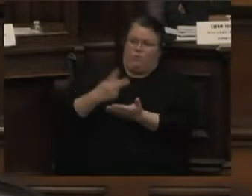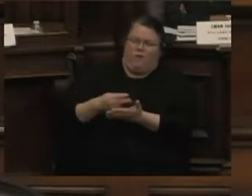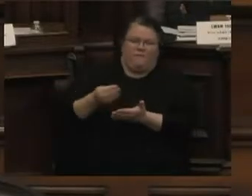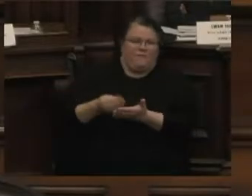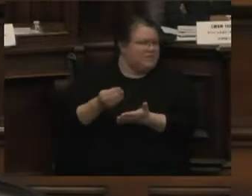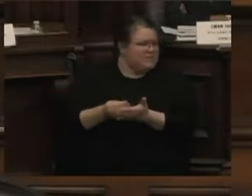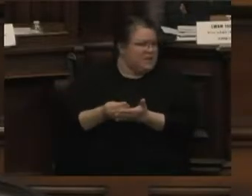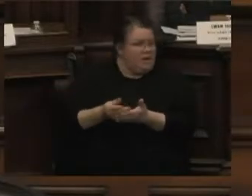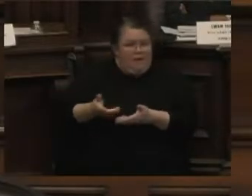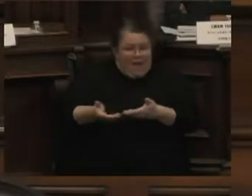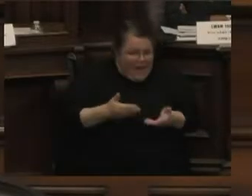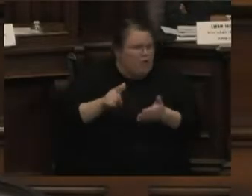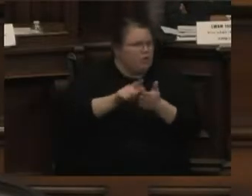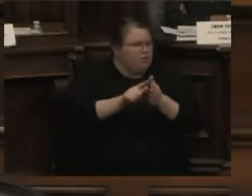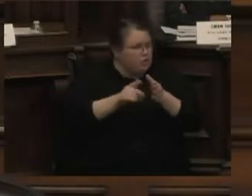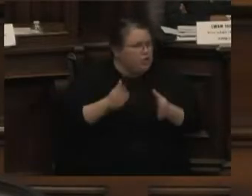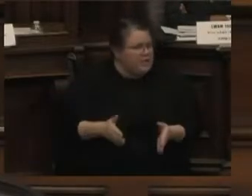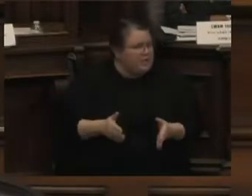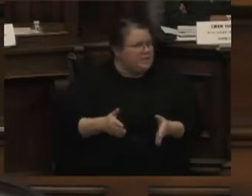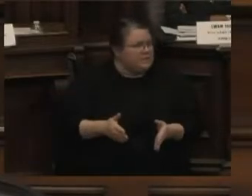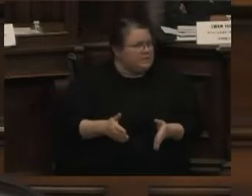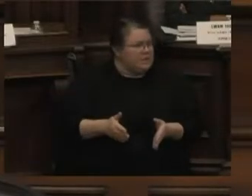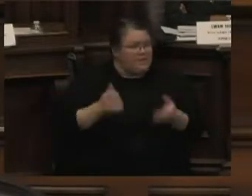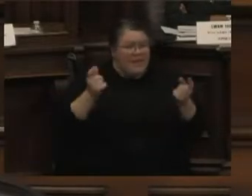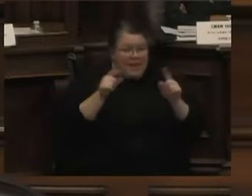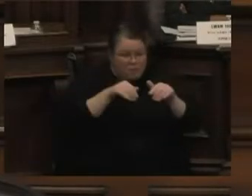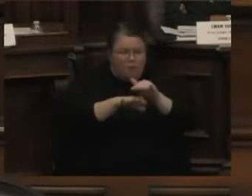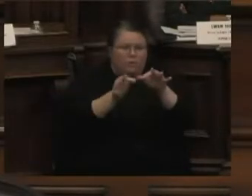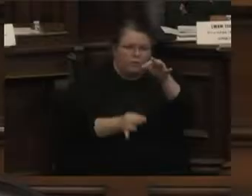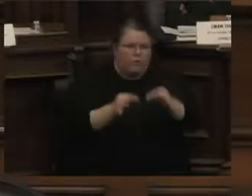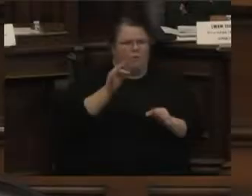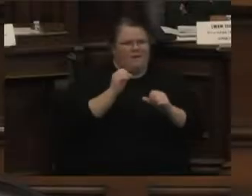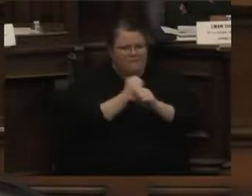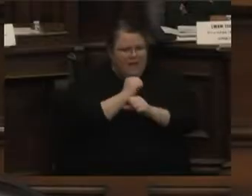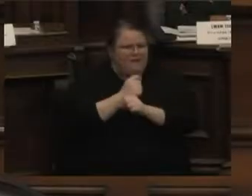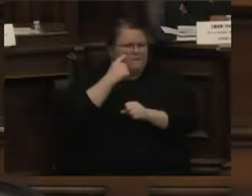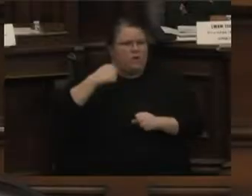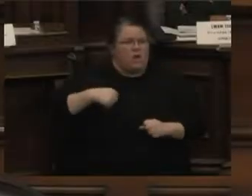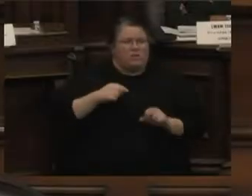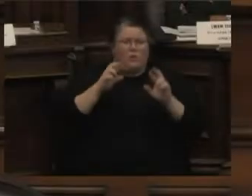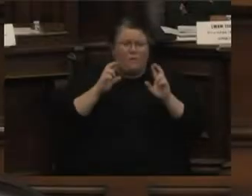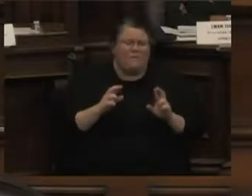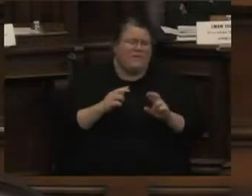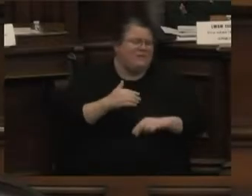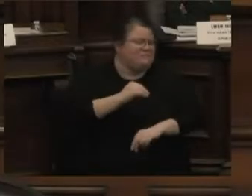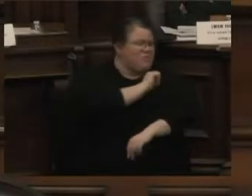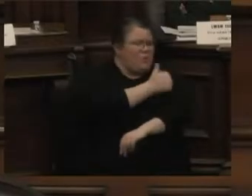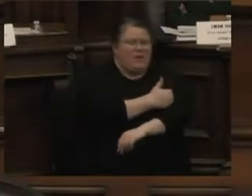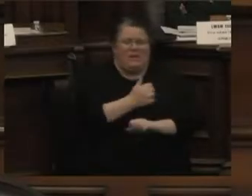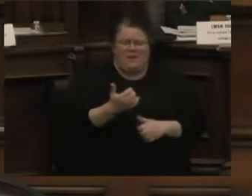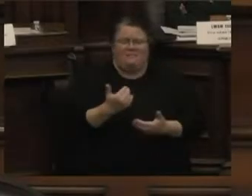indicated earlier, council did approve funding so that we can